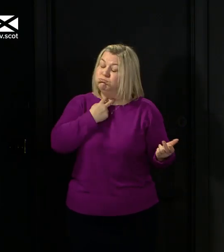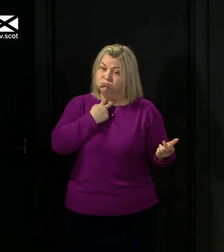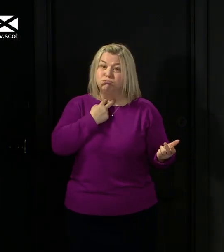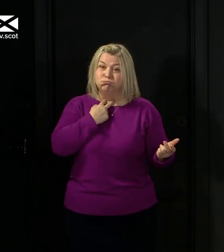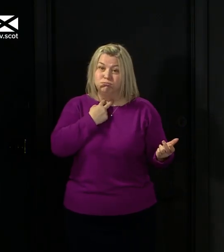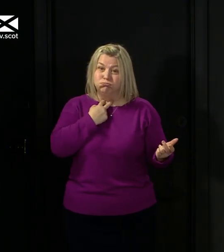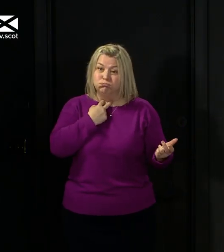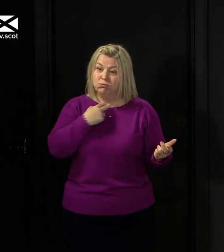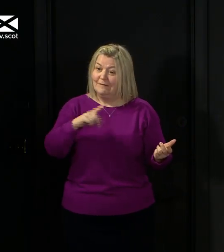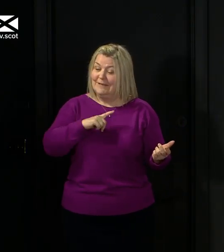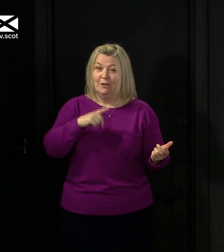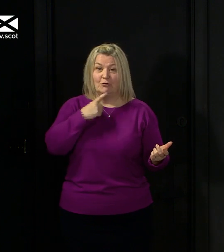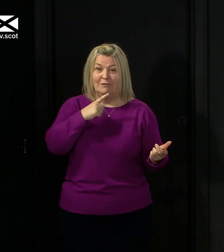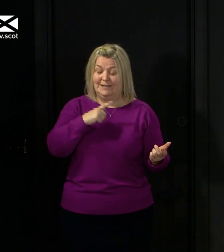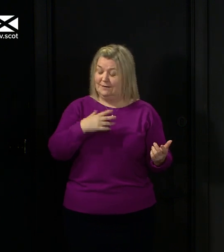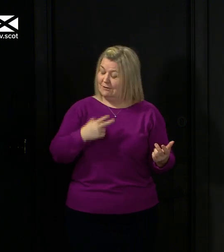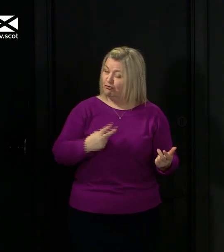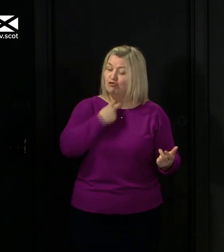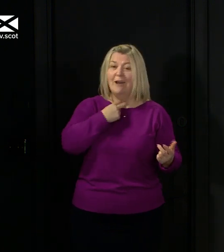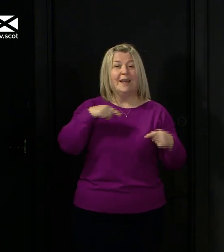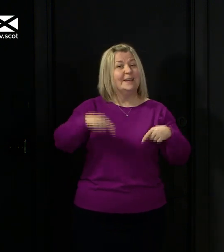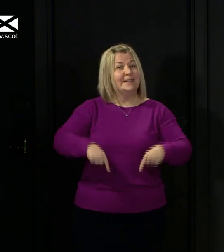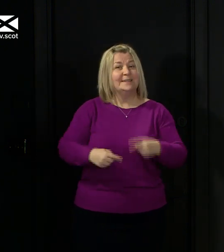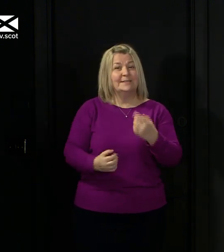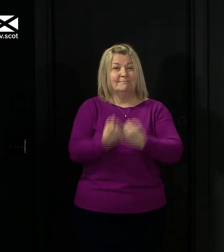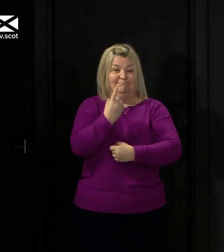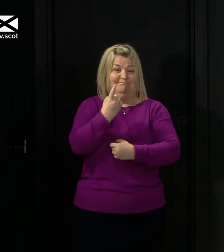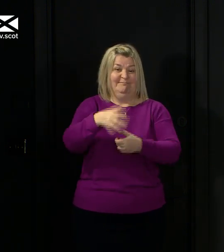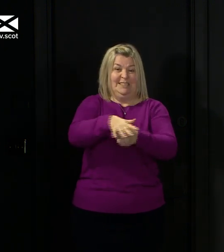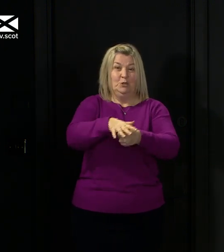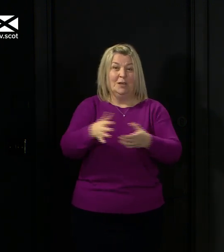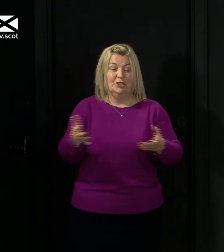already this morning, I deeply regret that this situation arose. I beg to digger with